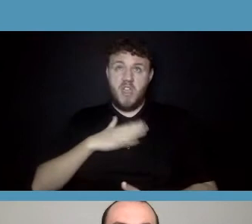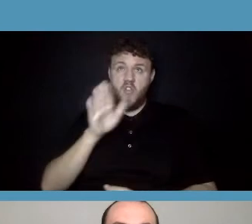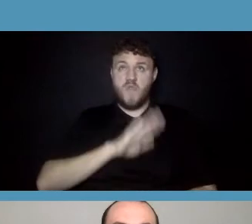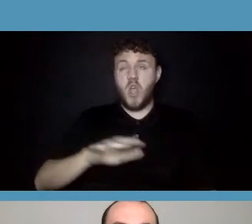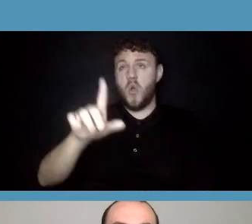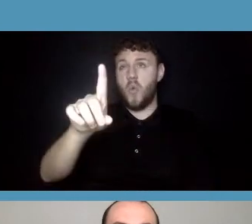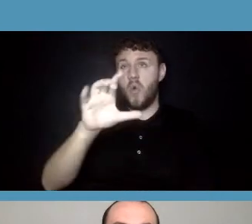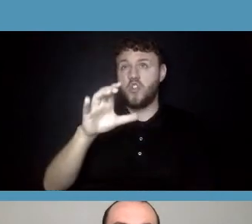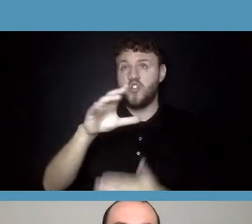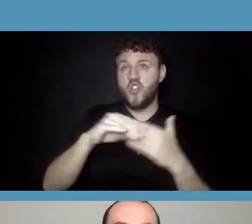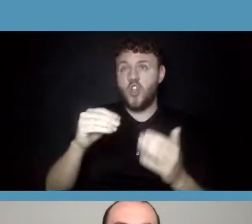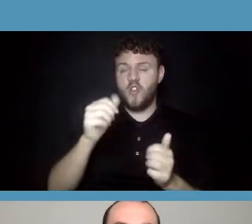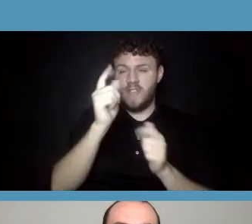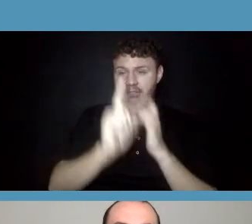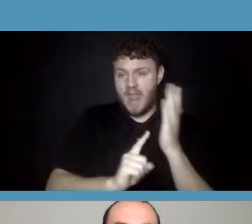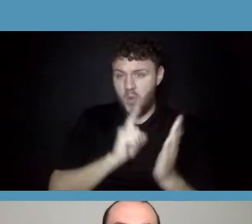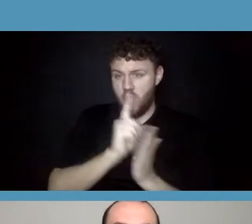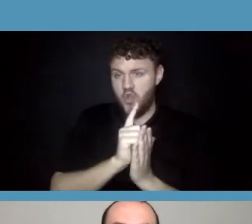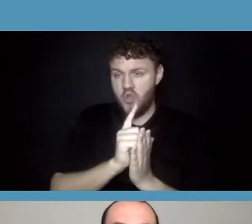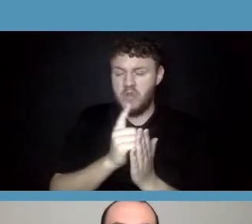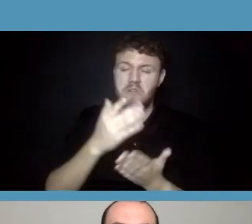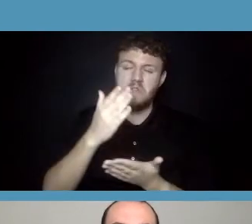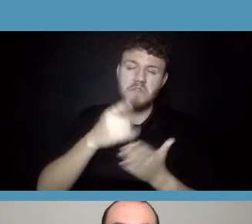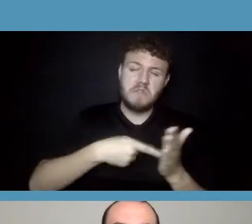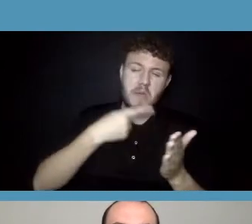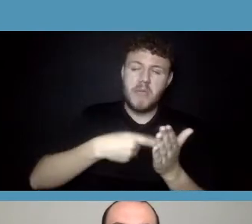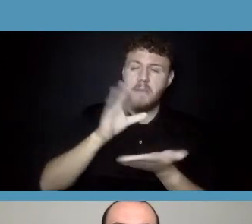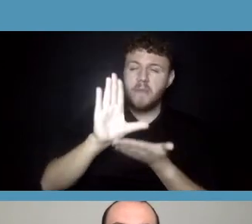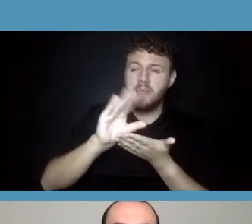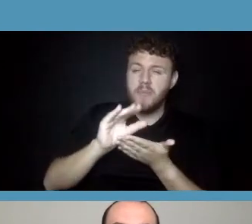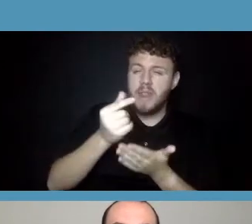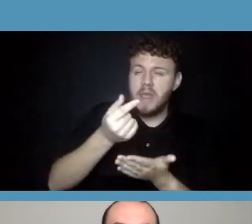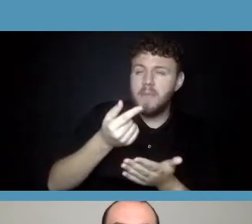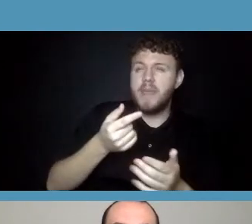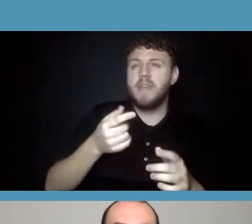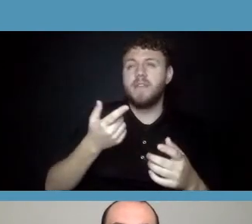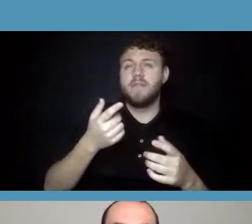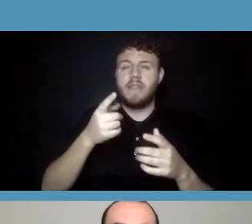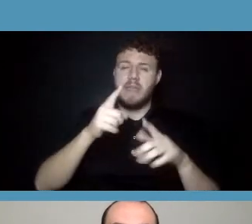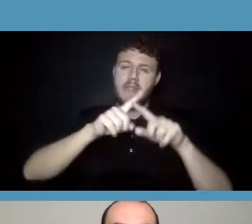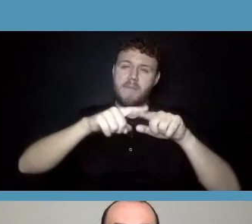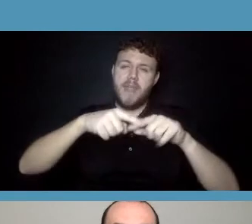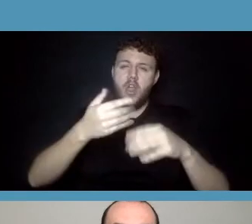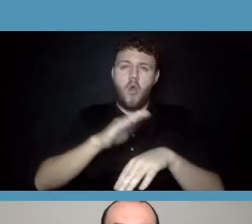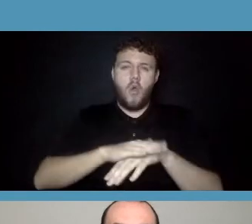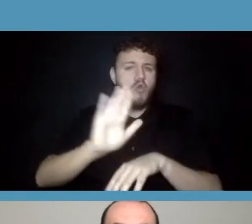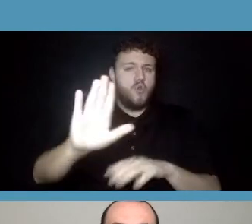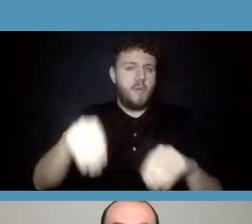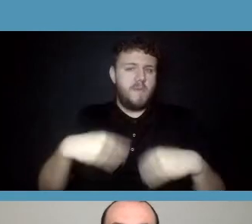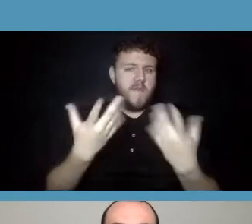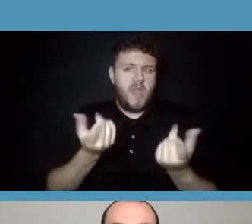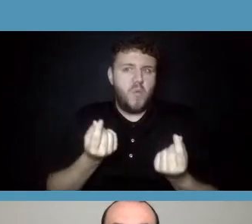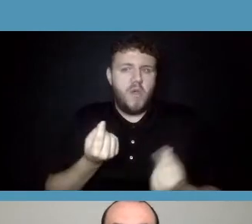for one hour, sometimes a little less depending on what you are providing. So it ranges